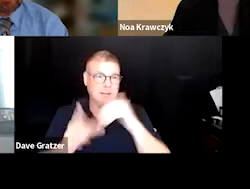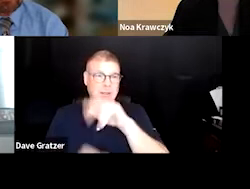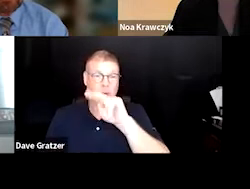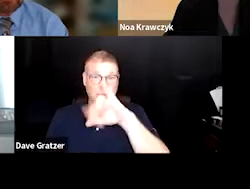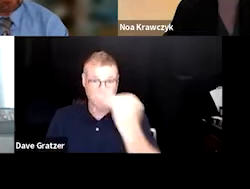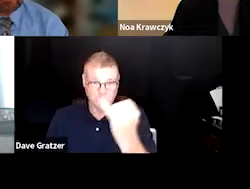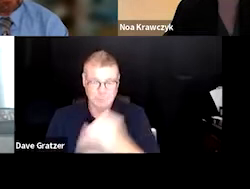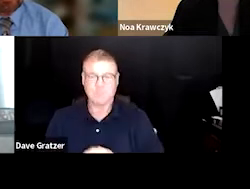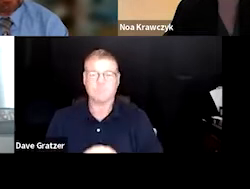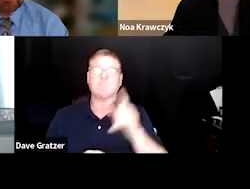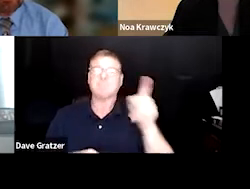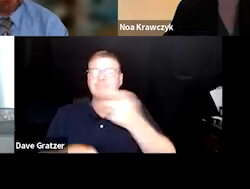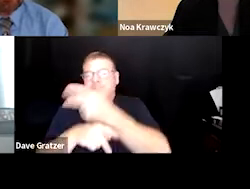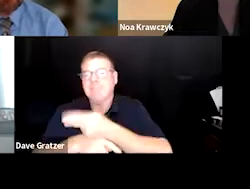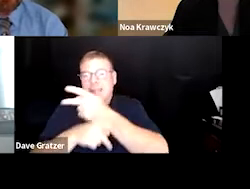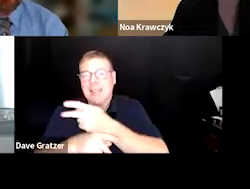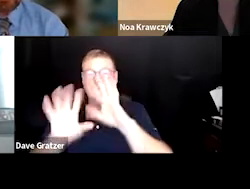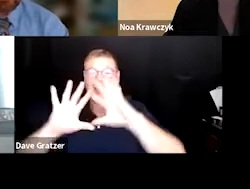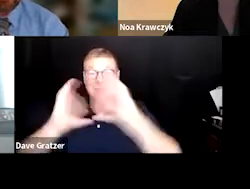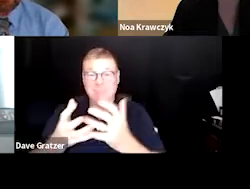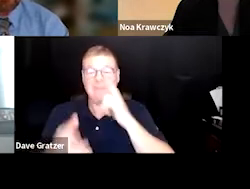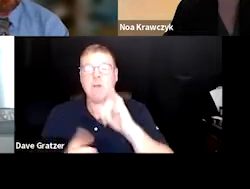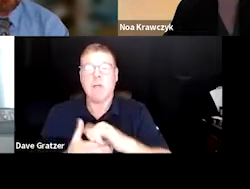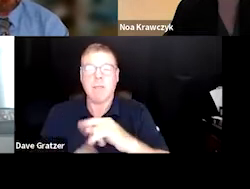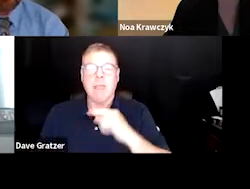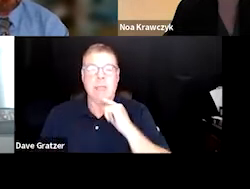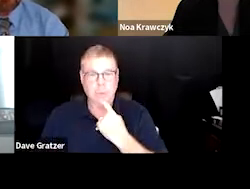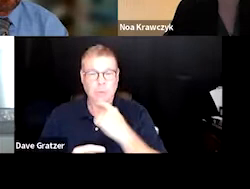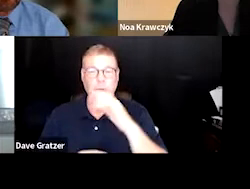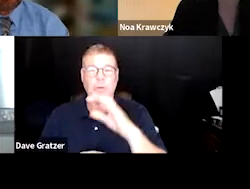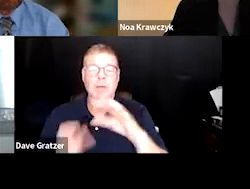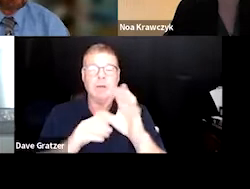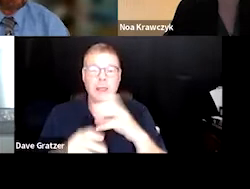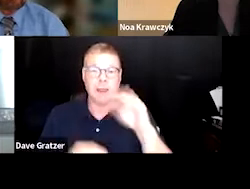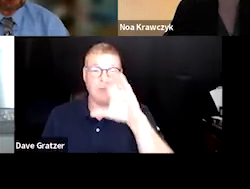He oversees the division's mental health acute care system and criminal justice programs,